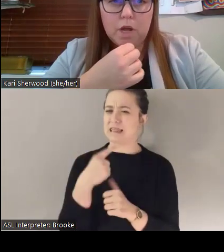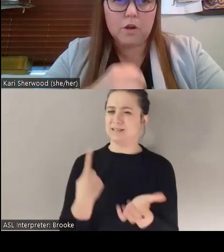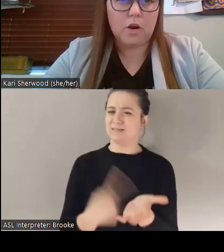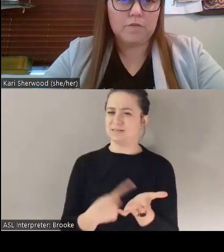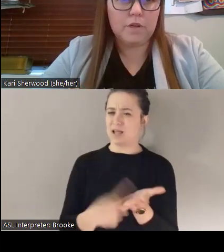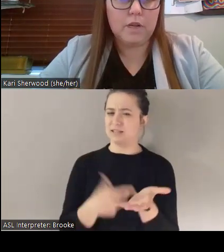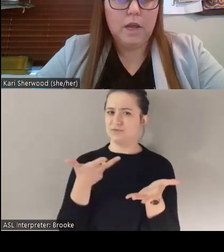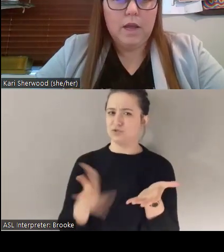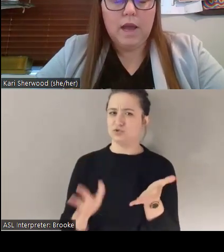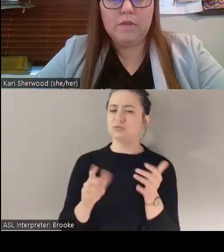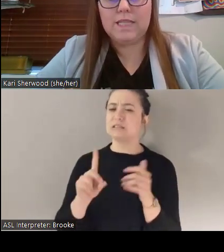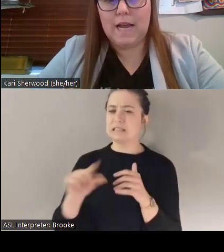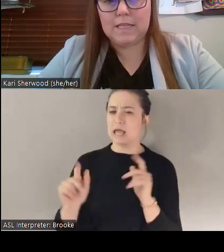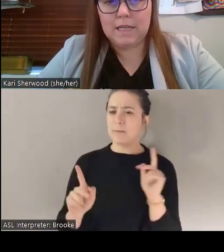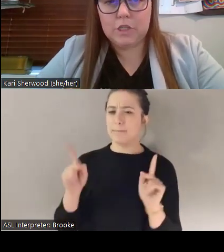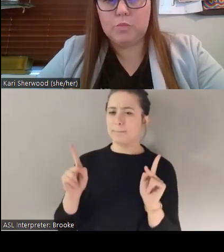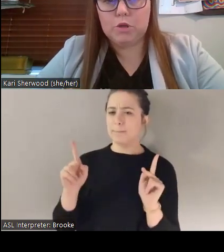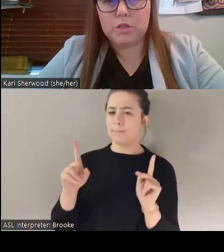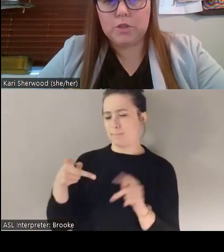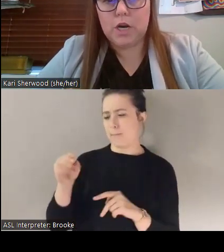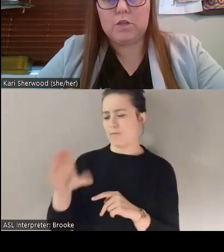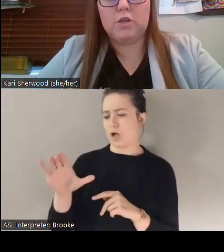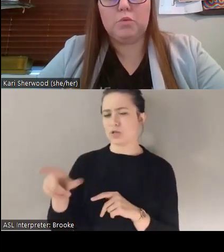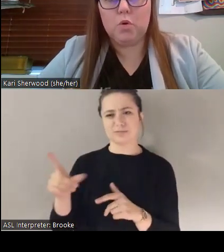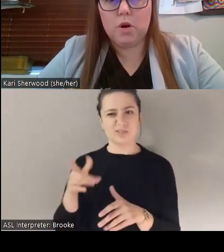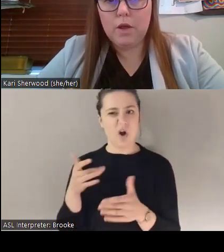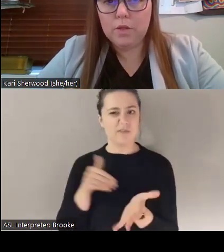color often have less access to a personal doctor and poorer